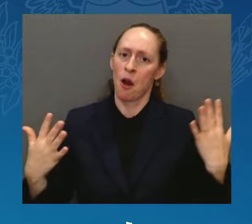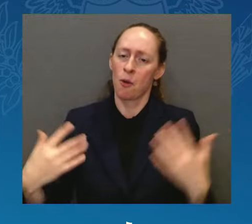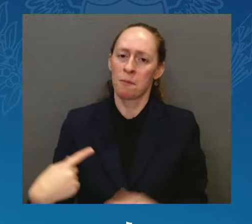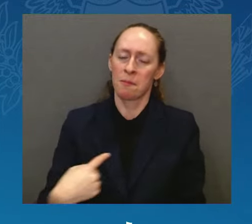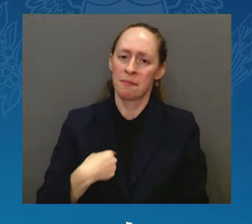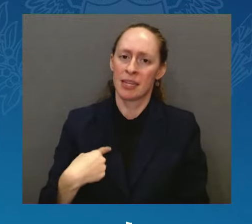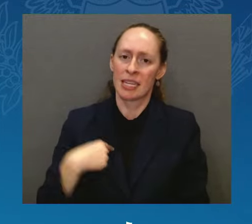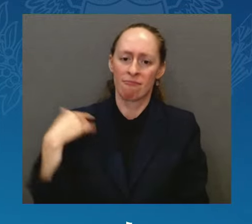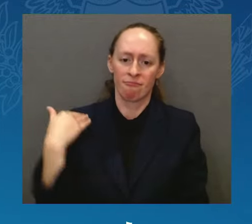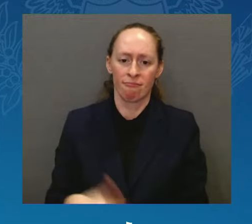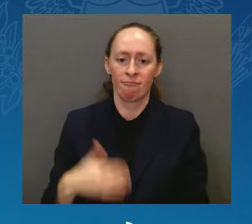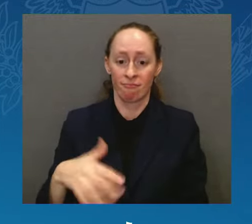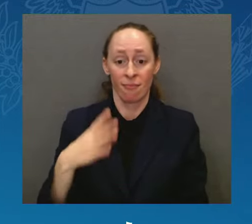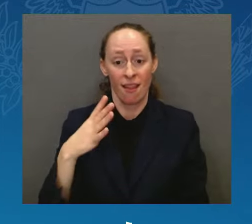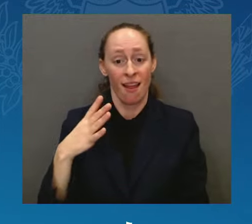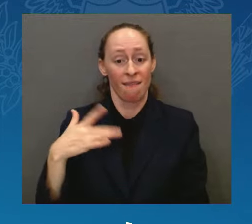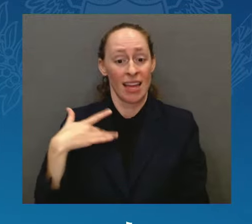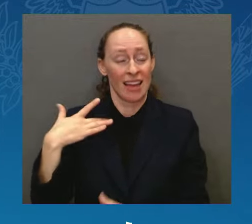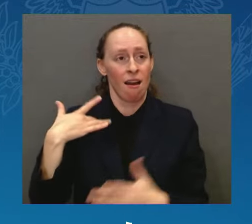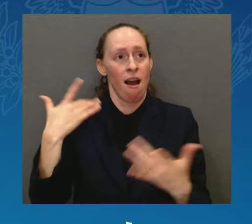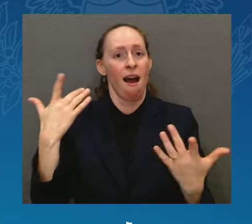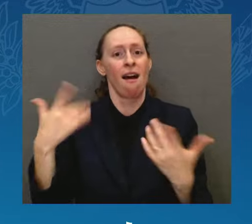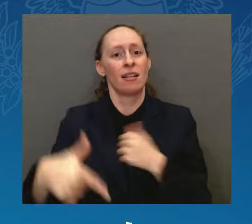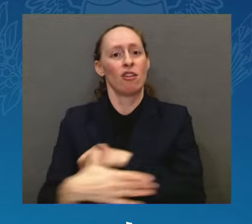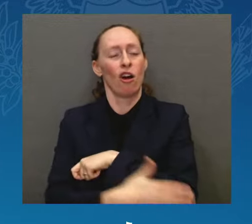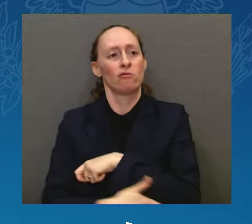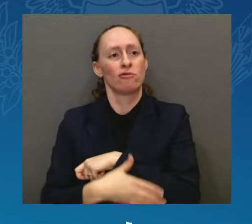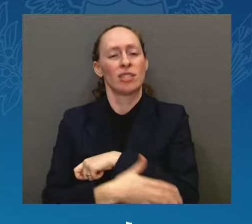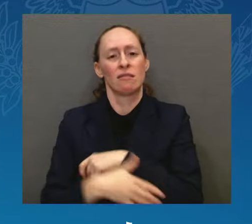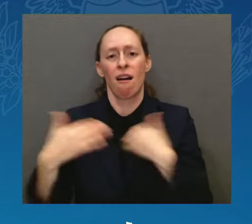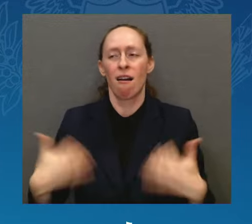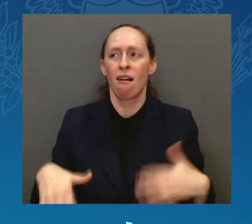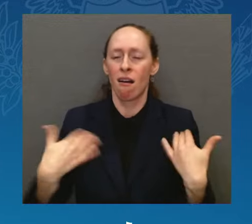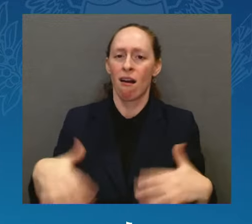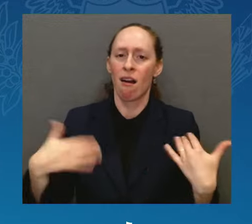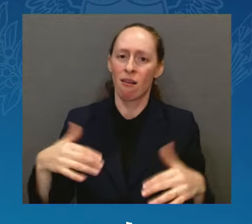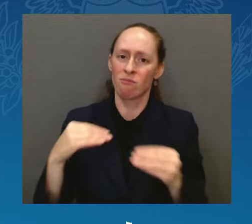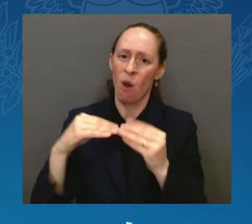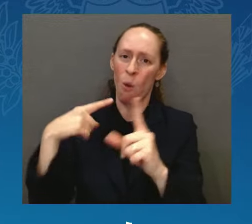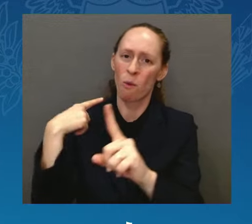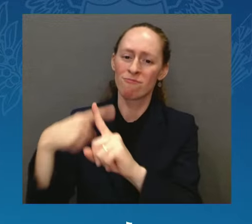And I will tell you also what we all know: These young leaders are also very clear-eyed.